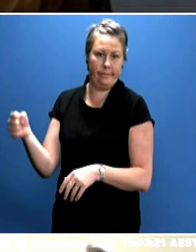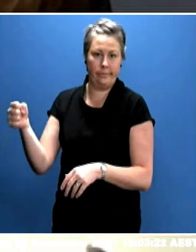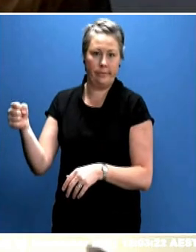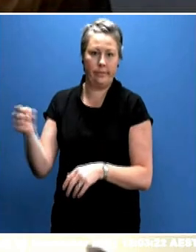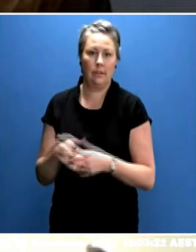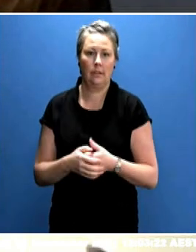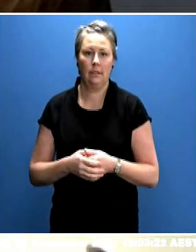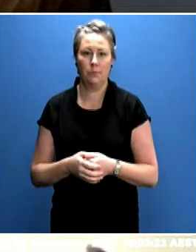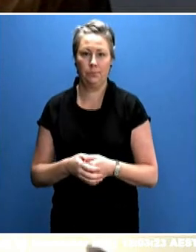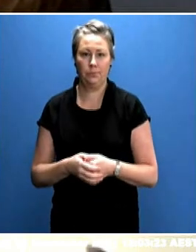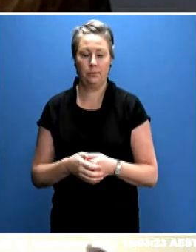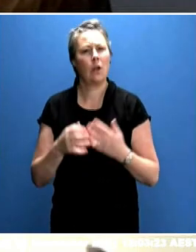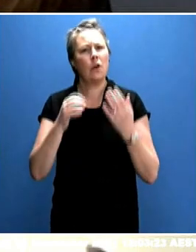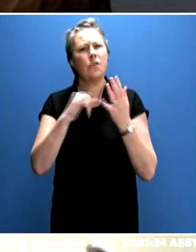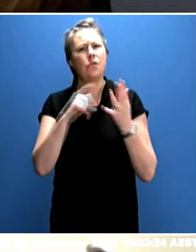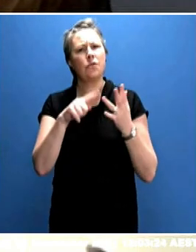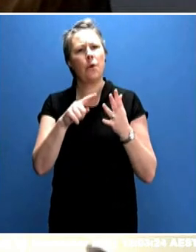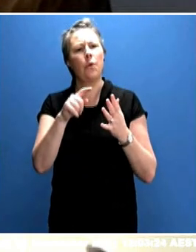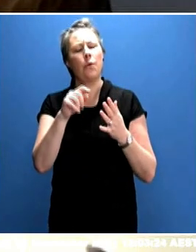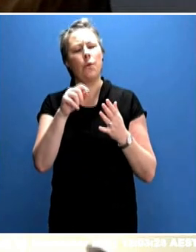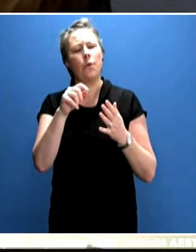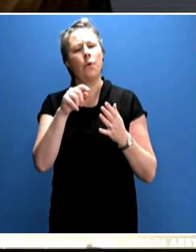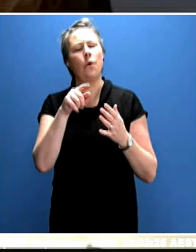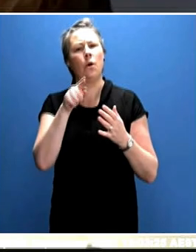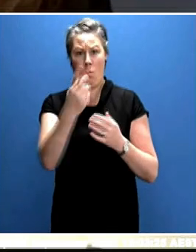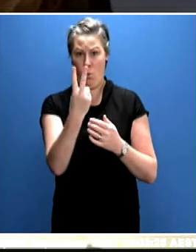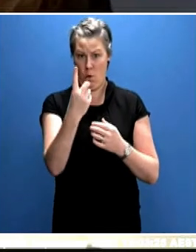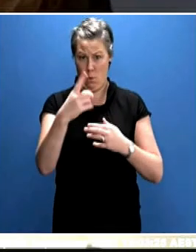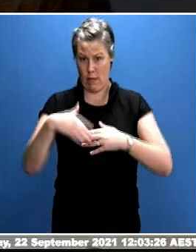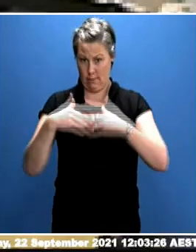Now, in your view and experience, is the 21-day timeframe or,